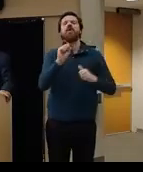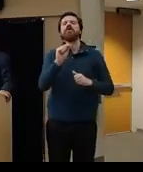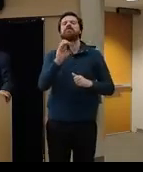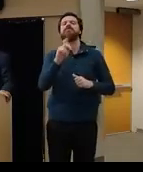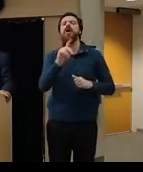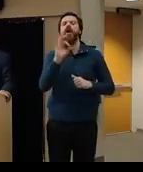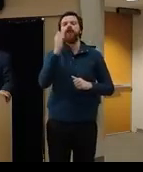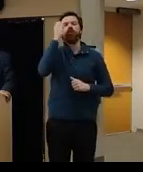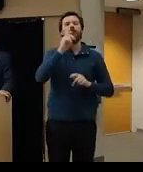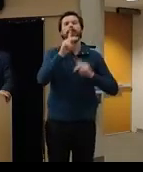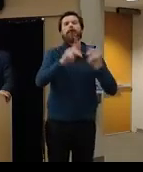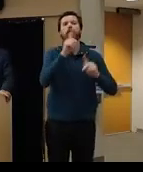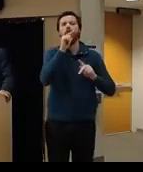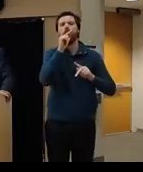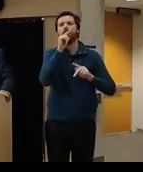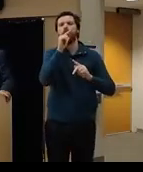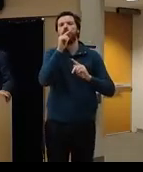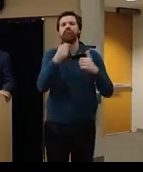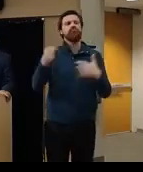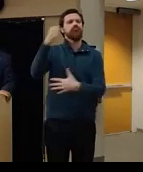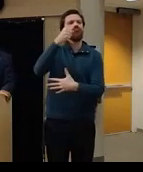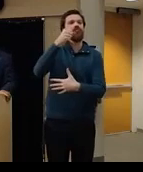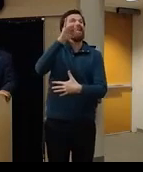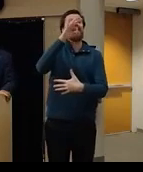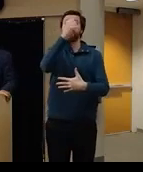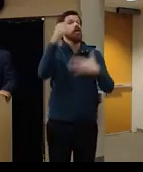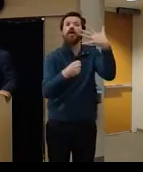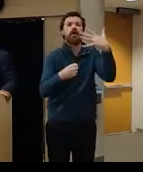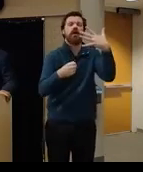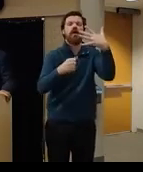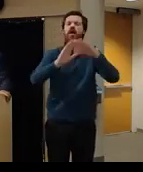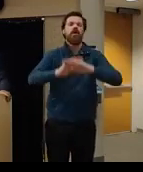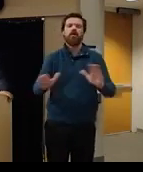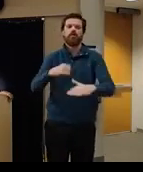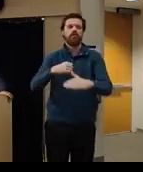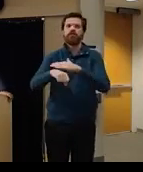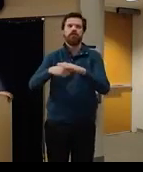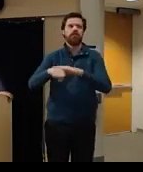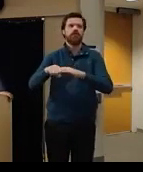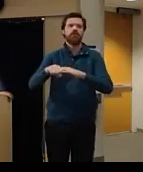Superior and that those of inferior stock should not be allowed to procreate so Eugenics had no